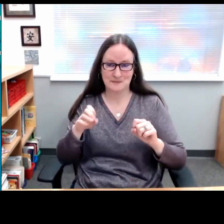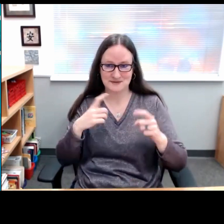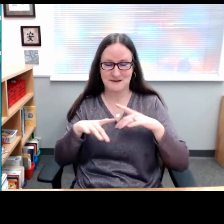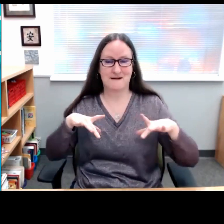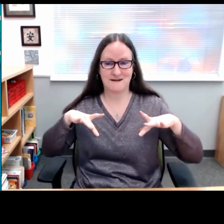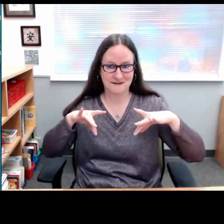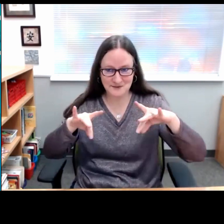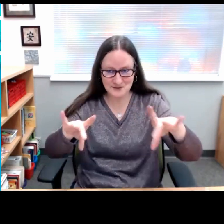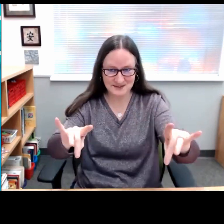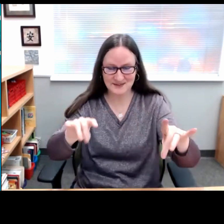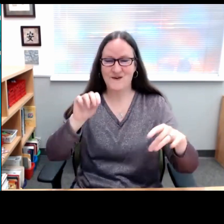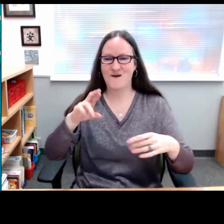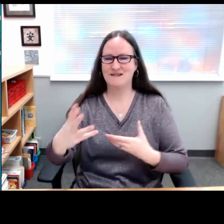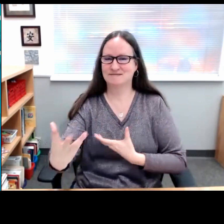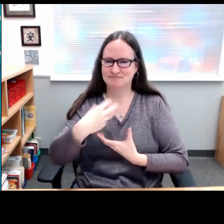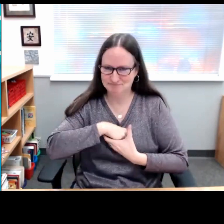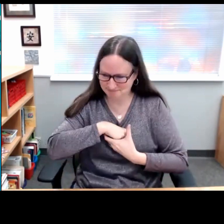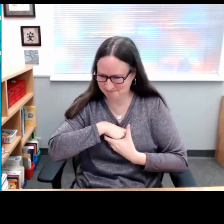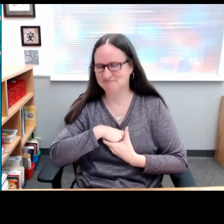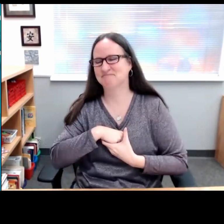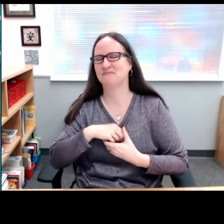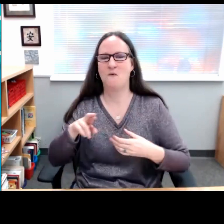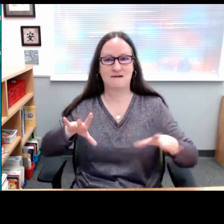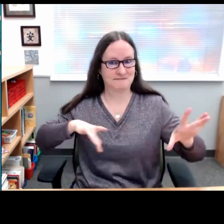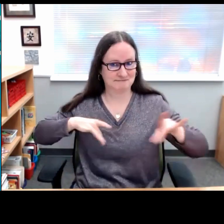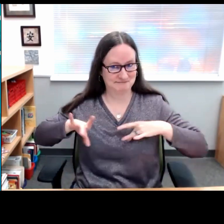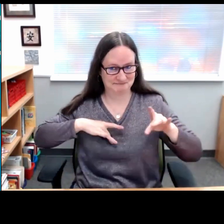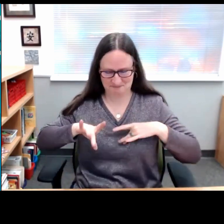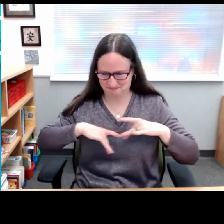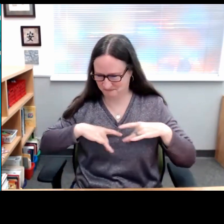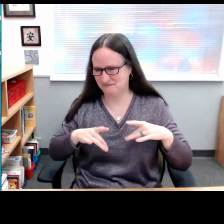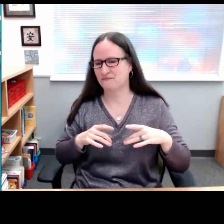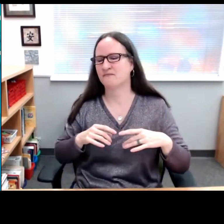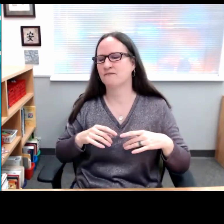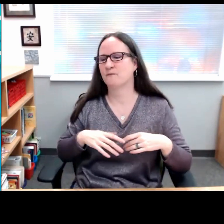So, acquisition could be signed this way, or this way, or this way even.